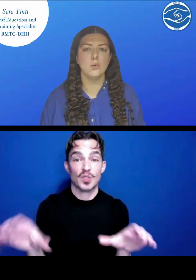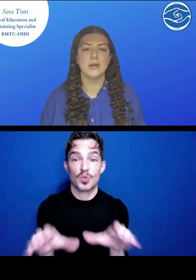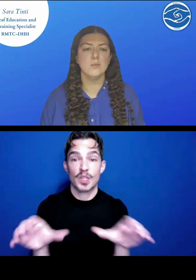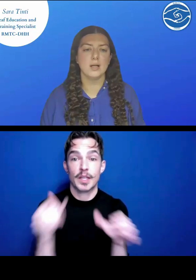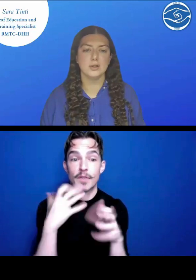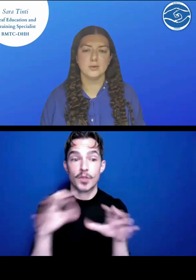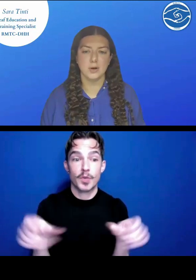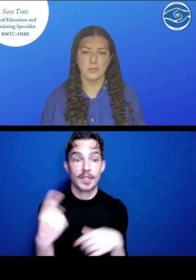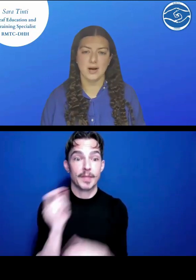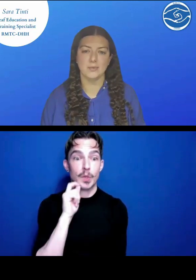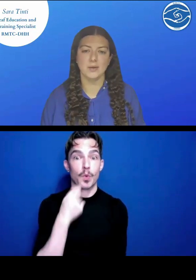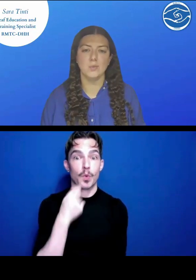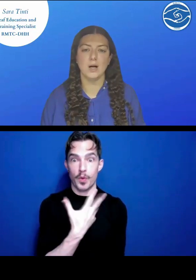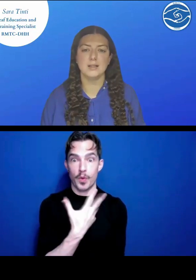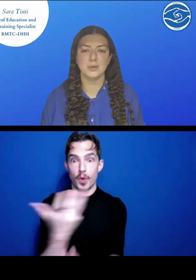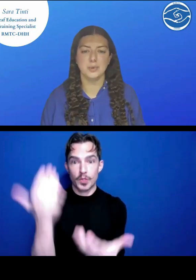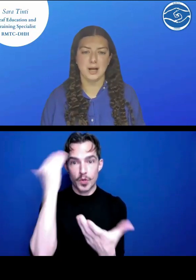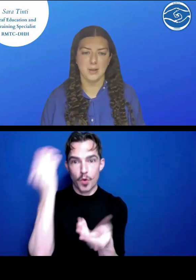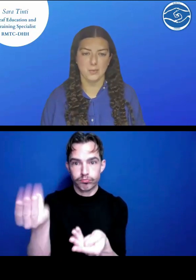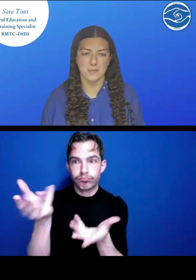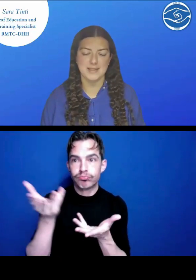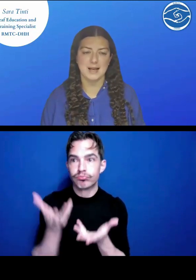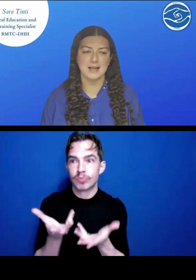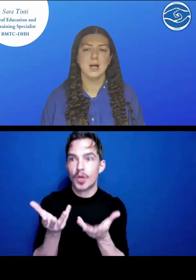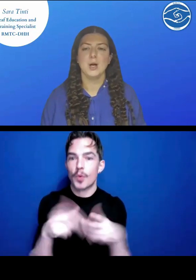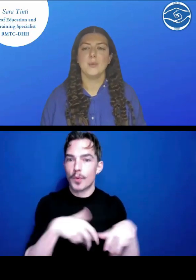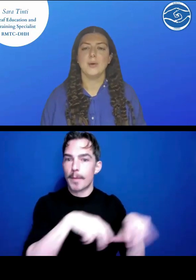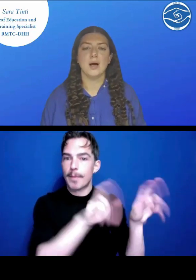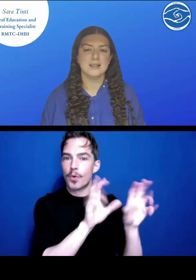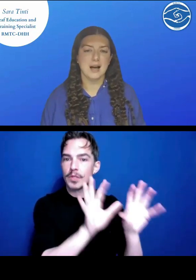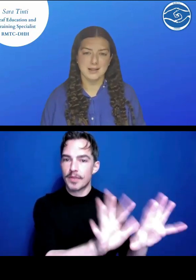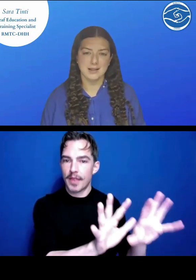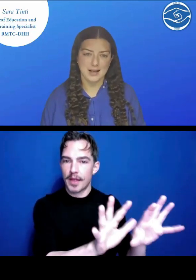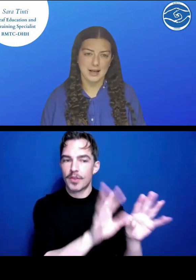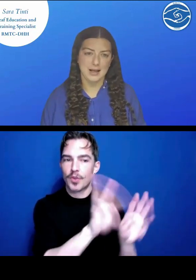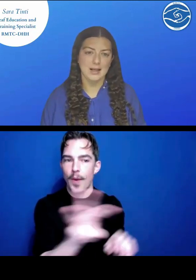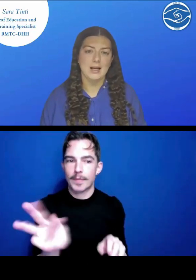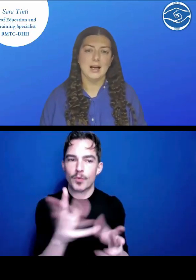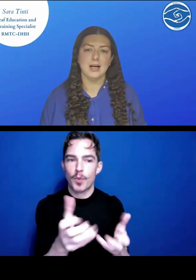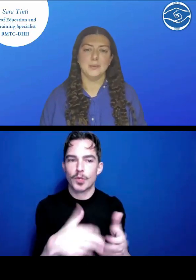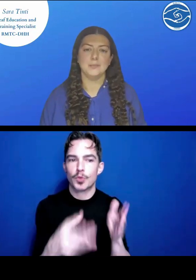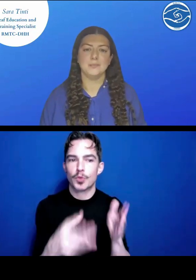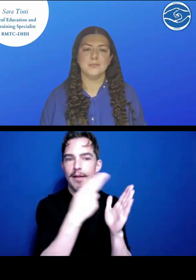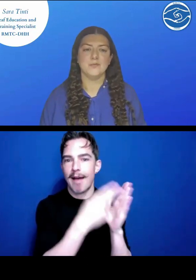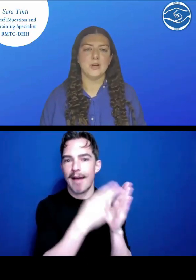cool, we want to know about it. We want to put it on the website. We want to highlight it.